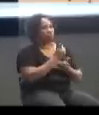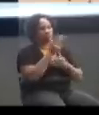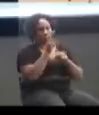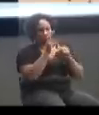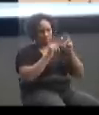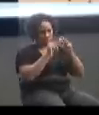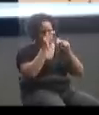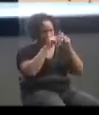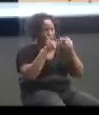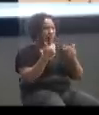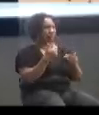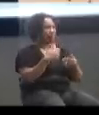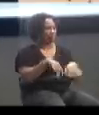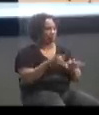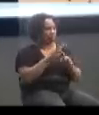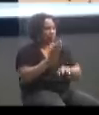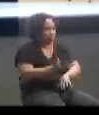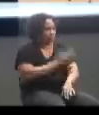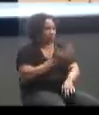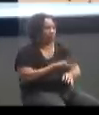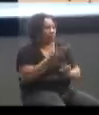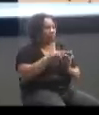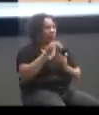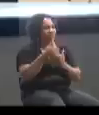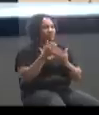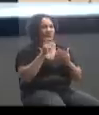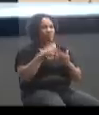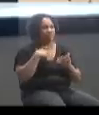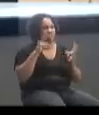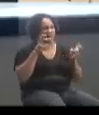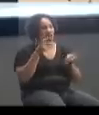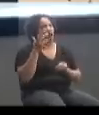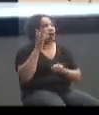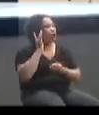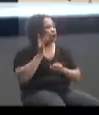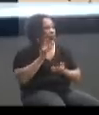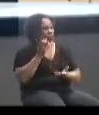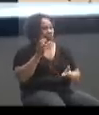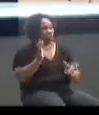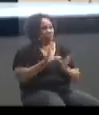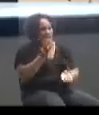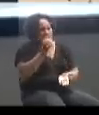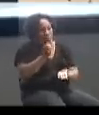CONSTRUCTION AND MAJOR RENOVATION PROJECTS MUST BE GOLD LEAD CERTIFIED, AT LEAST.